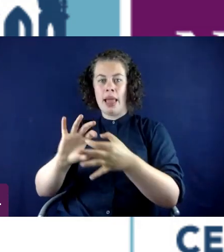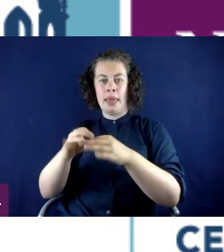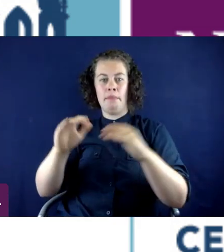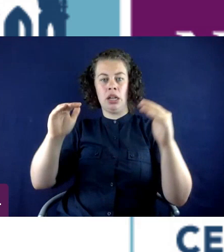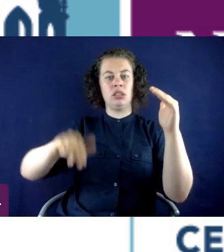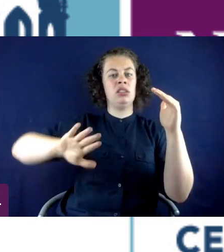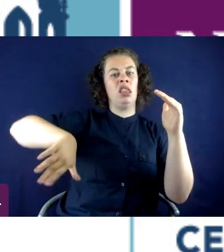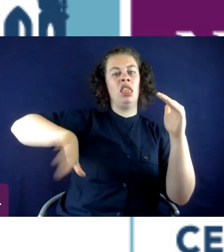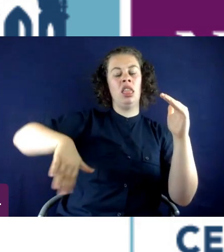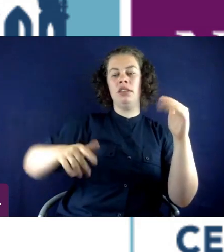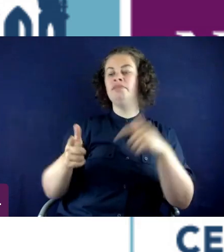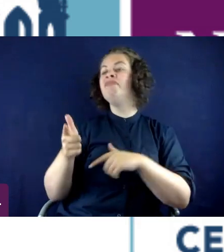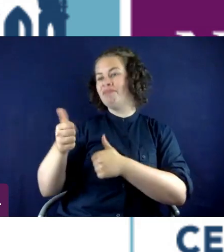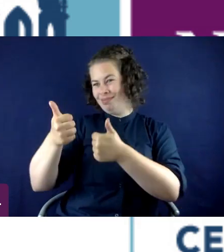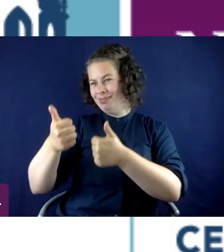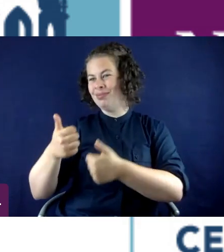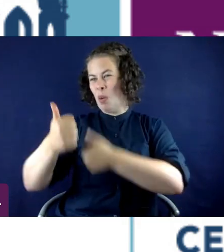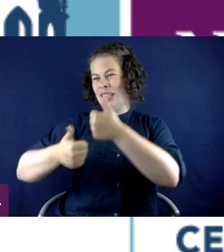as is missing in the Paralympics.